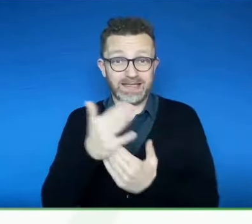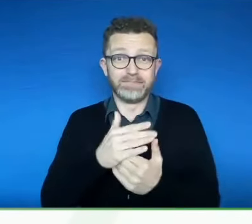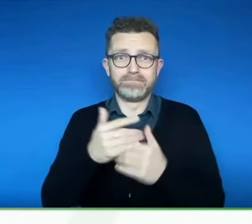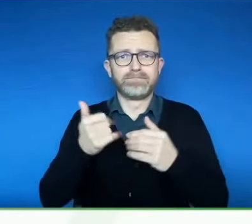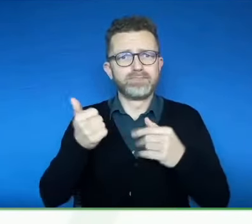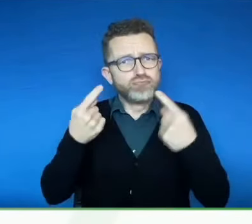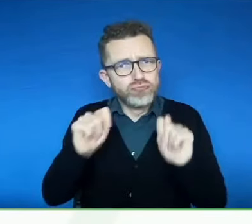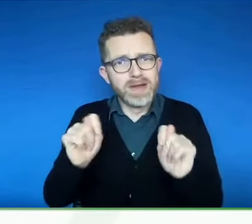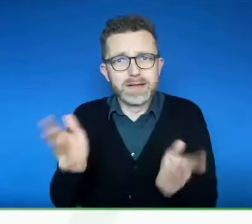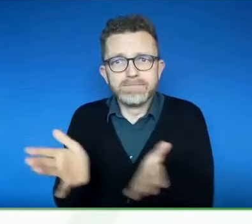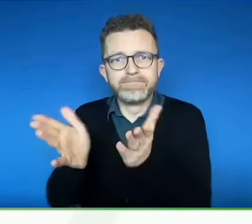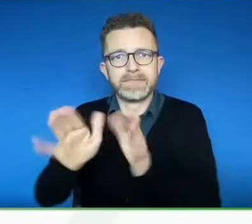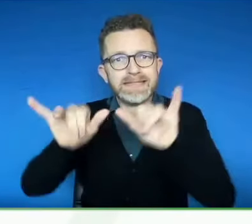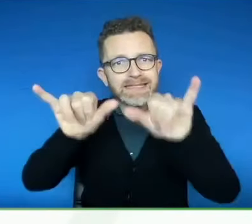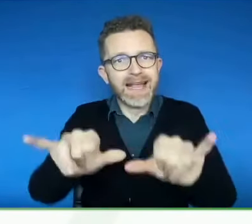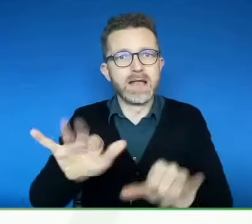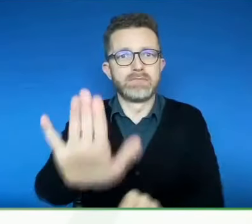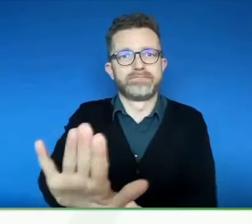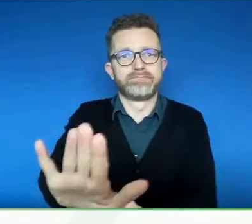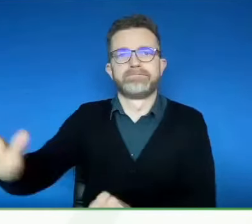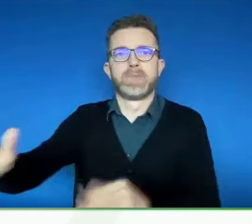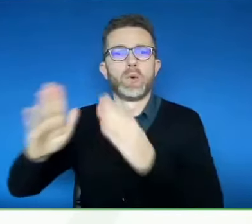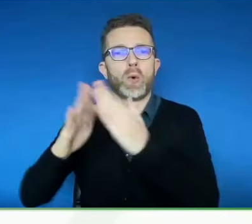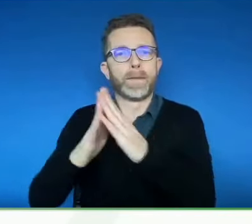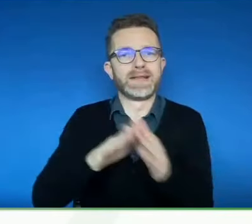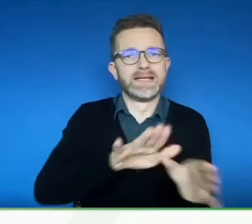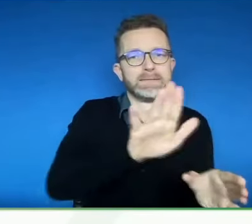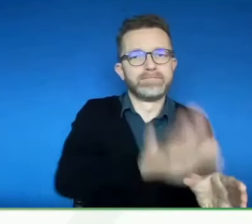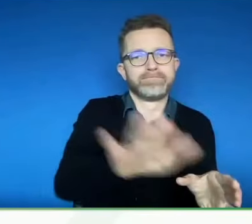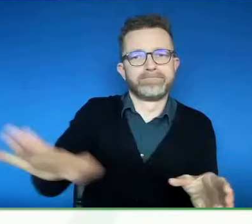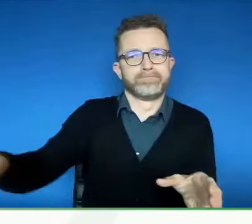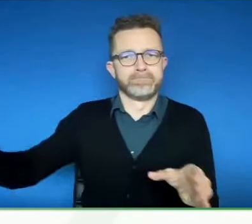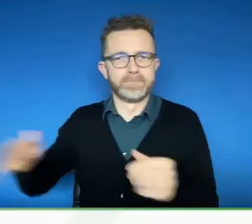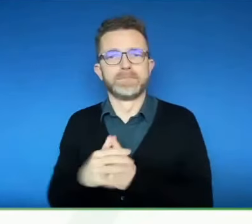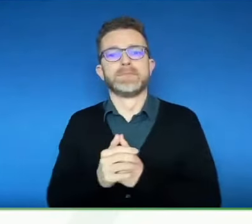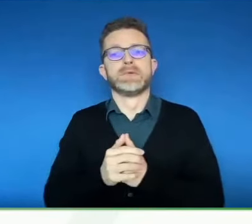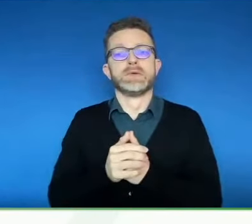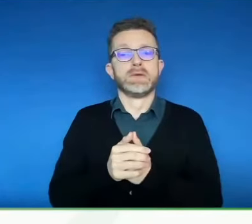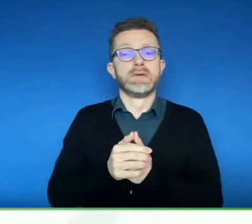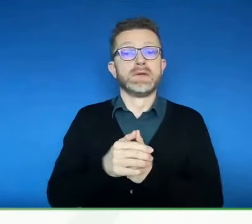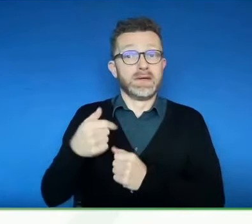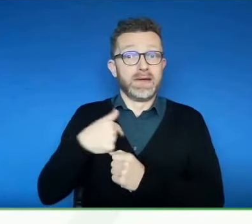And it is a model that supports reintegrated persons of